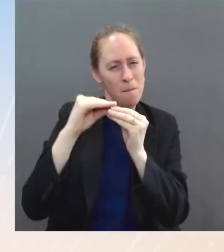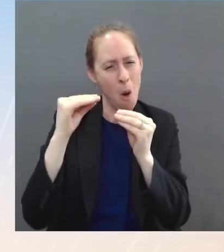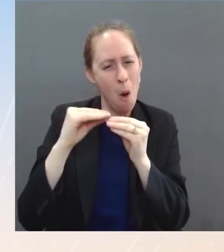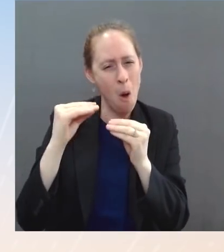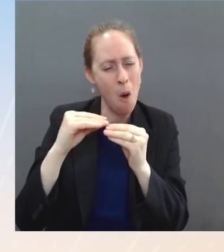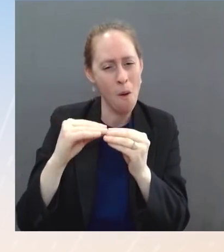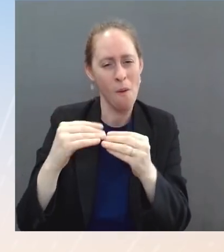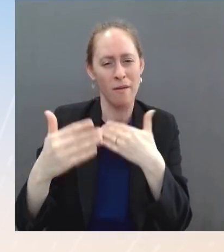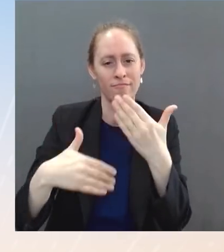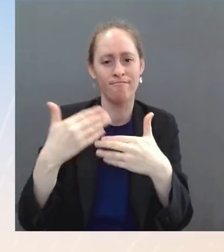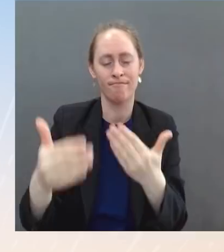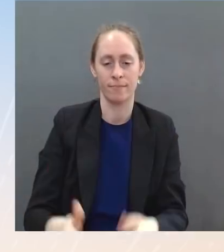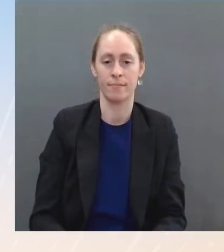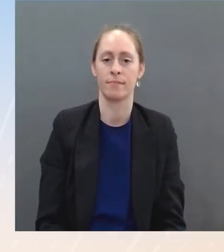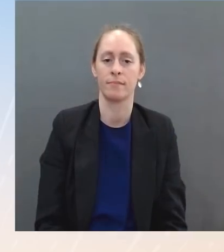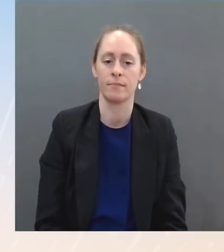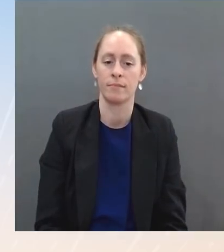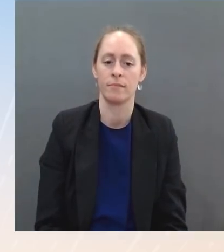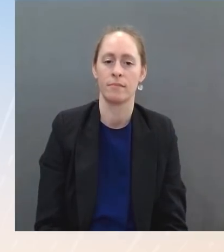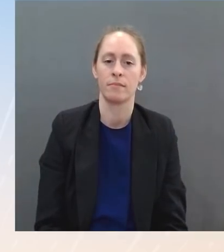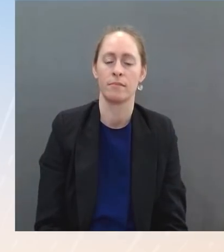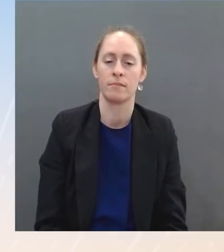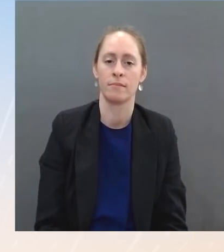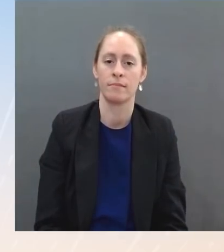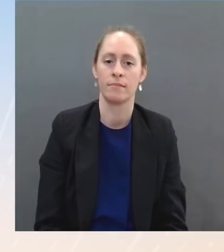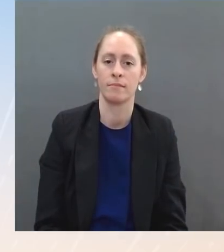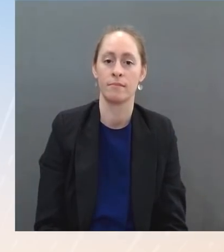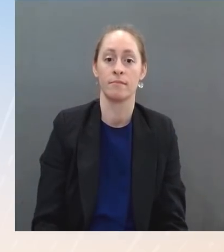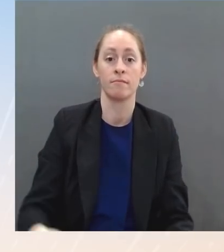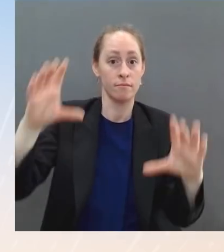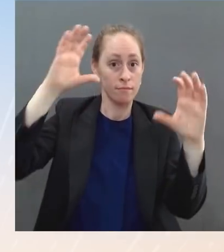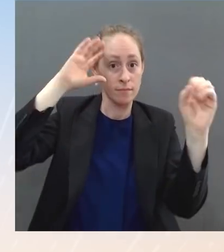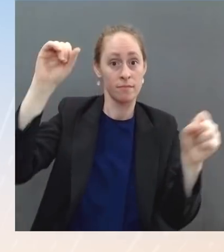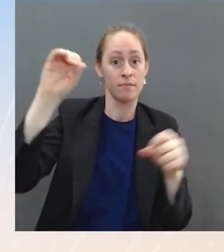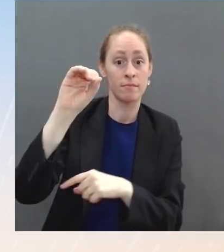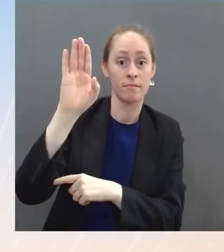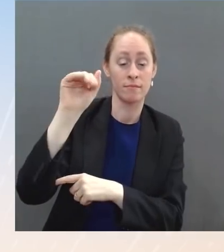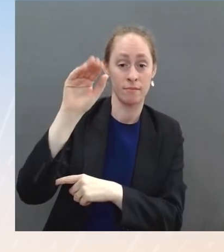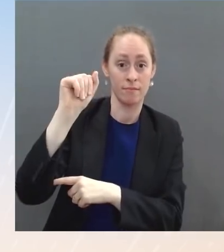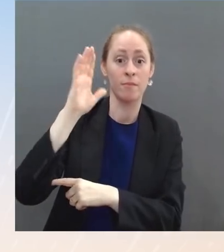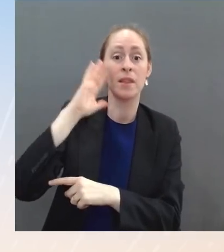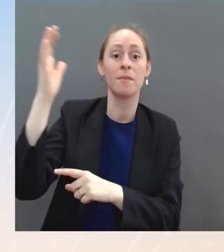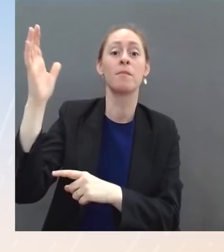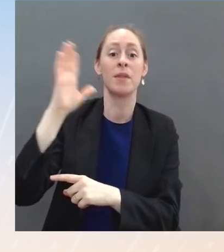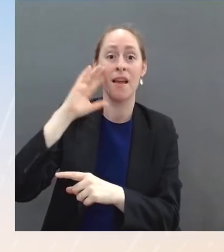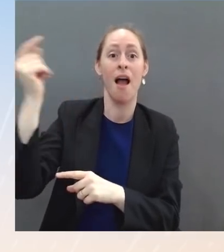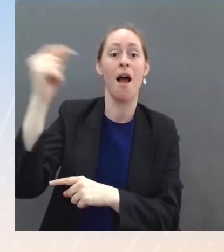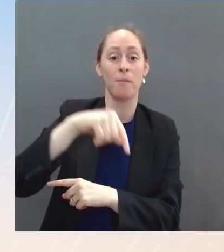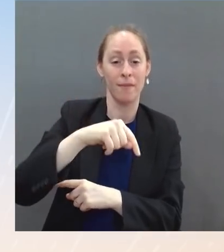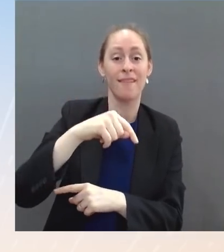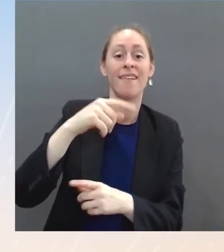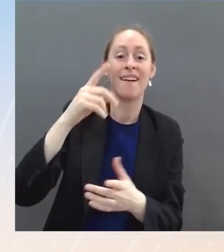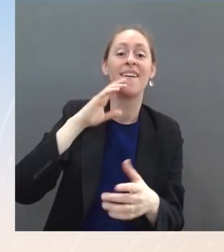when there is a portrait unveiling and perhaps for other -- other engagements here as well in the future. Go ahead, Karen.